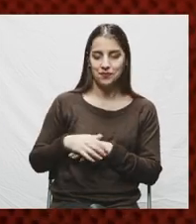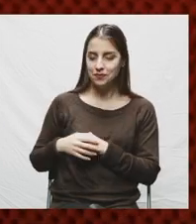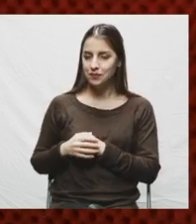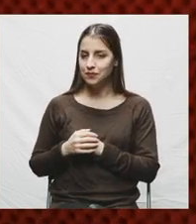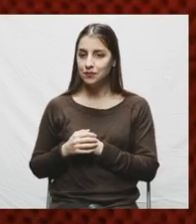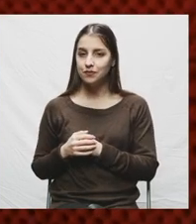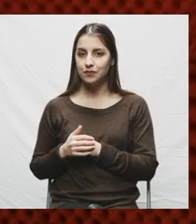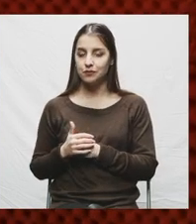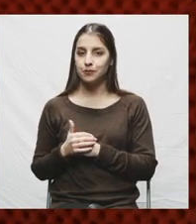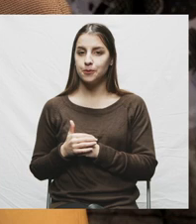And it’s wonderful! — Yes.